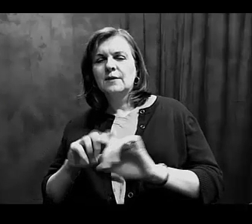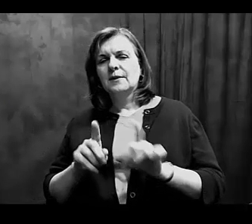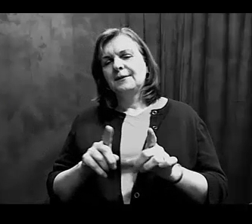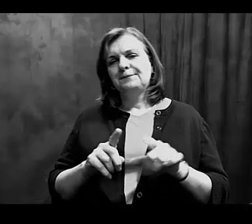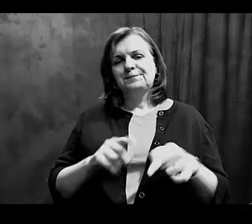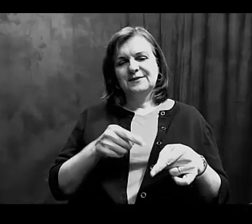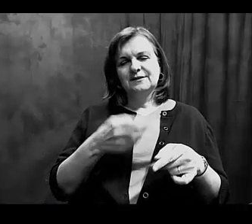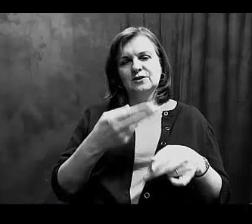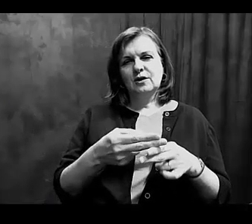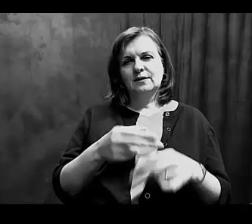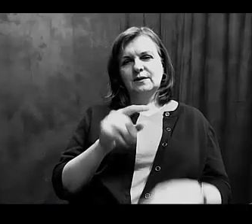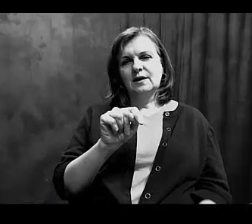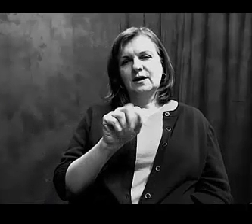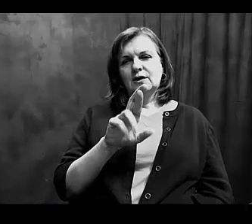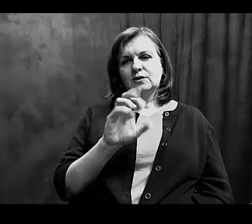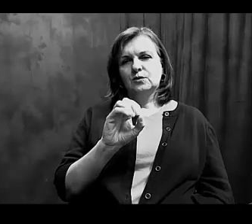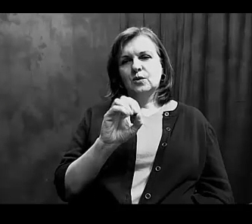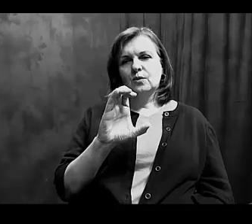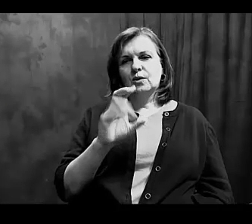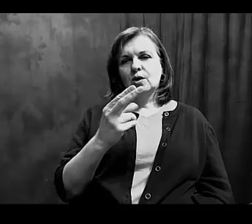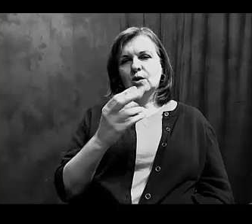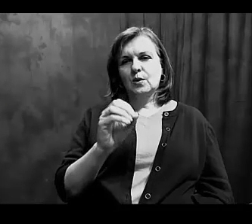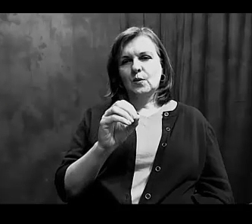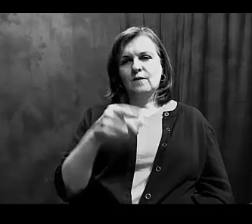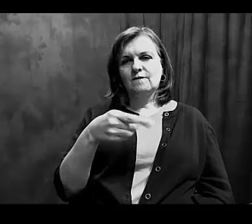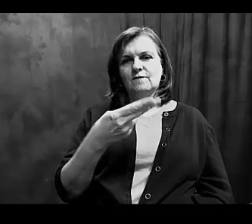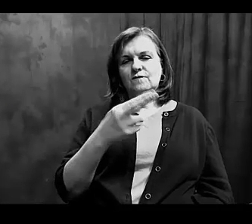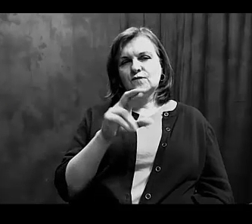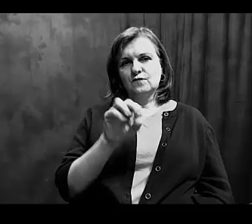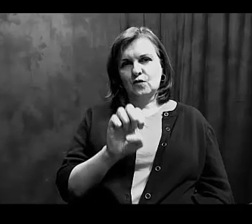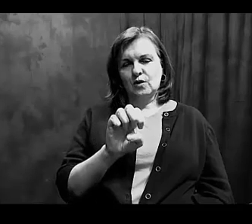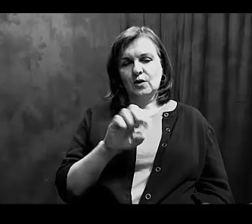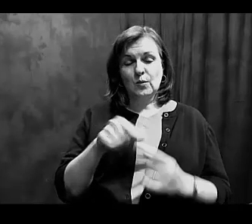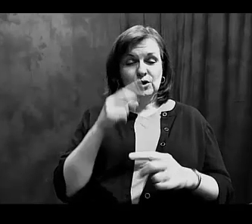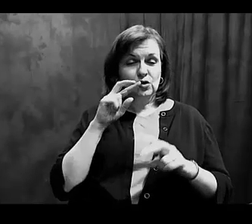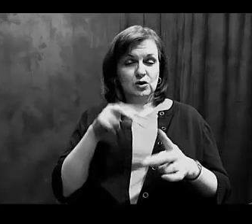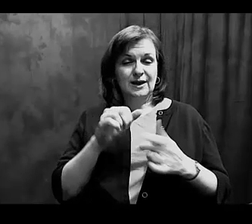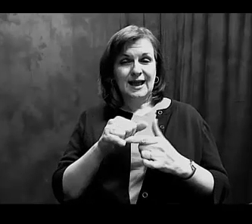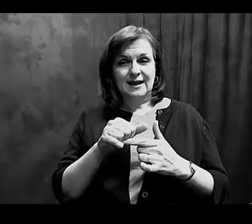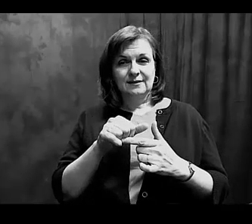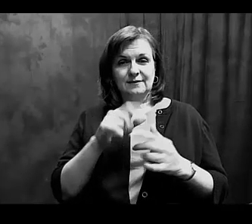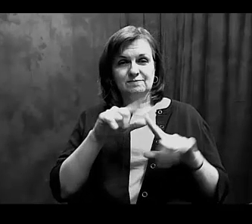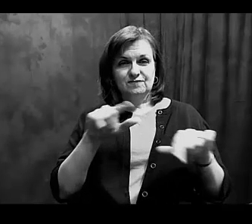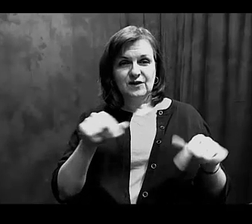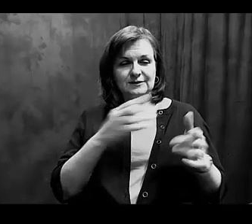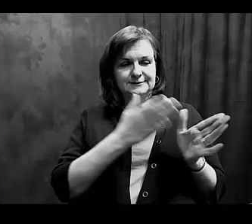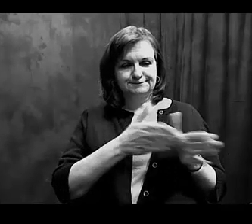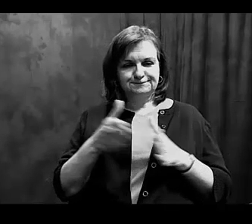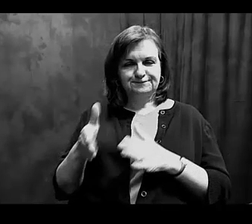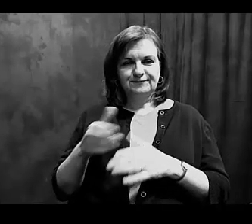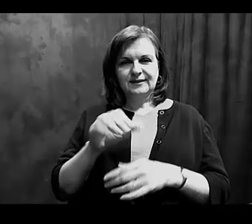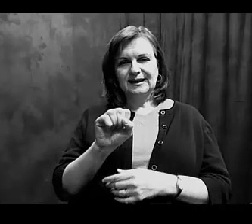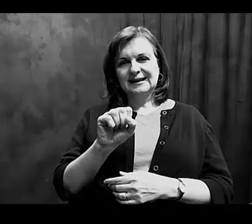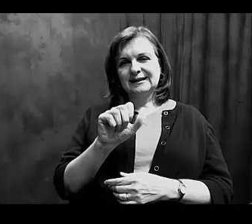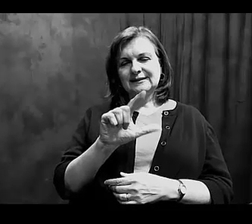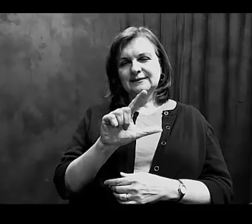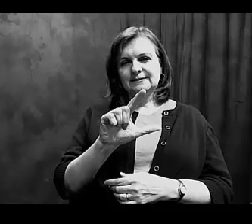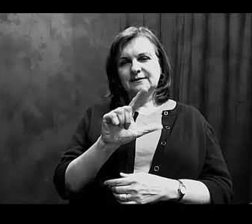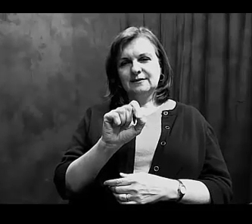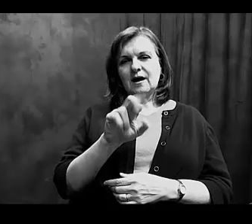so it's something known as a Trochophore and when we look at these intermediate larval stages I just want you to be aware